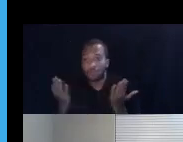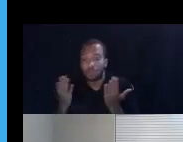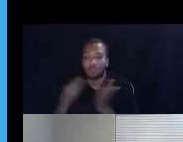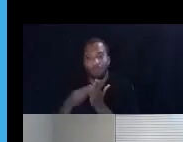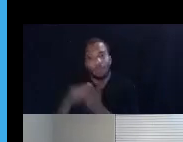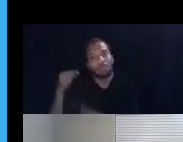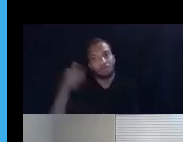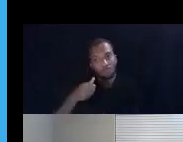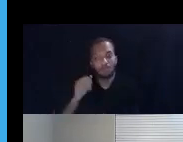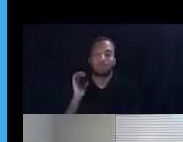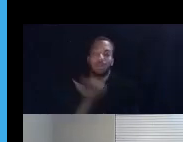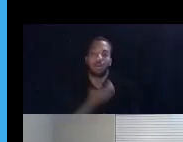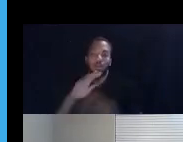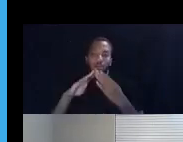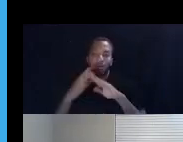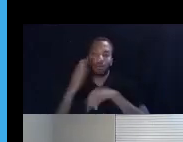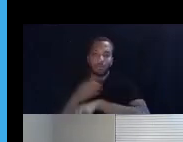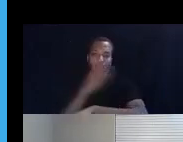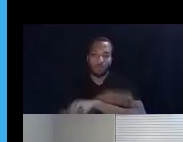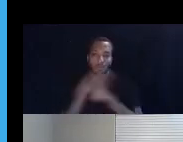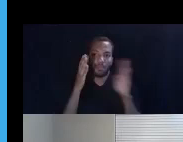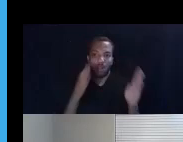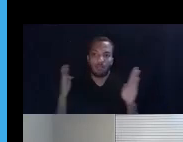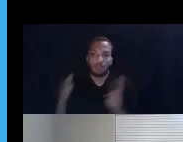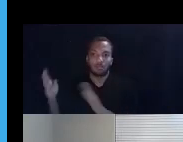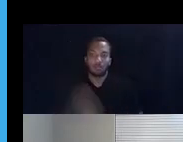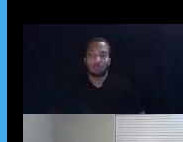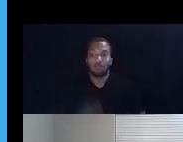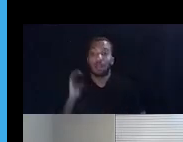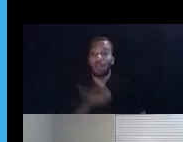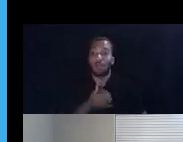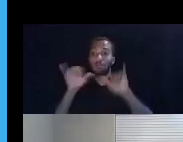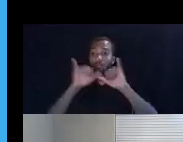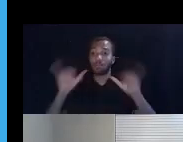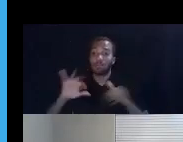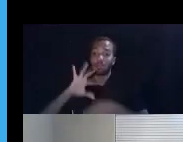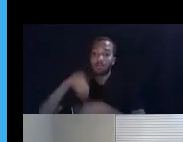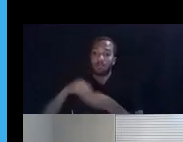of our community health improvement plans. Our system participates in a number of cross-sector groups,